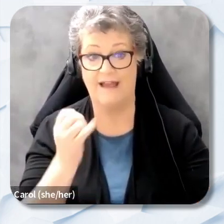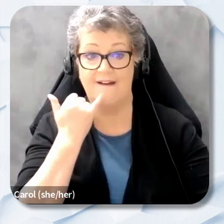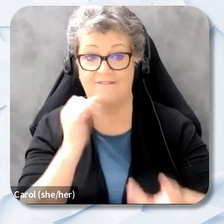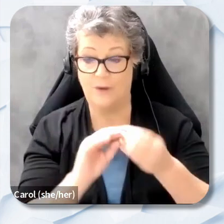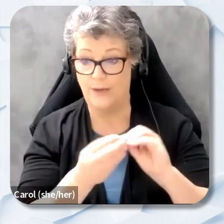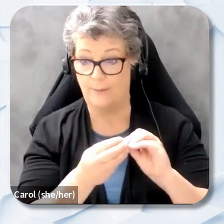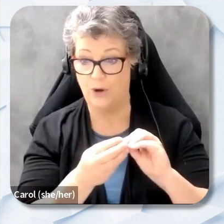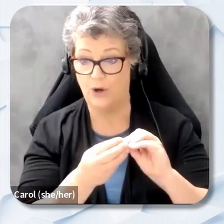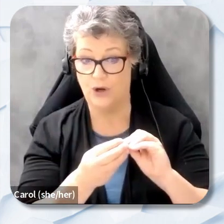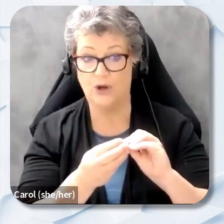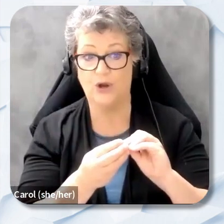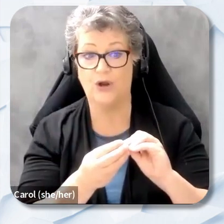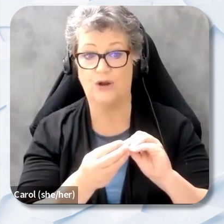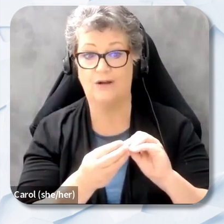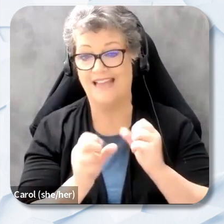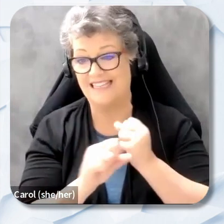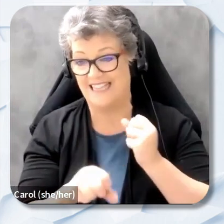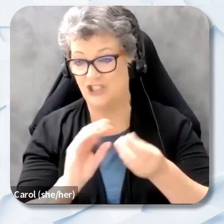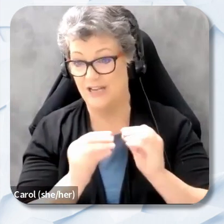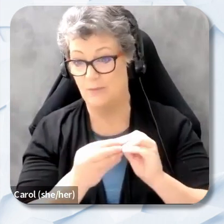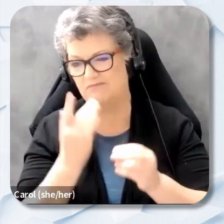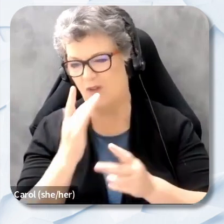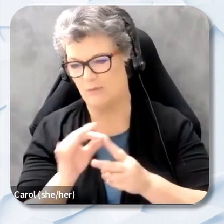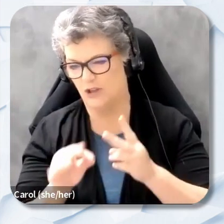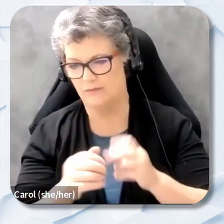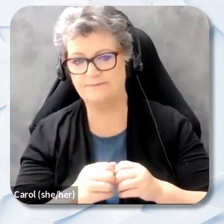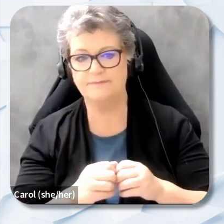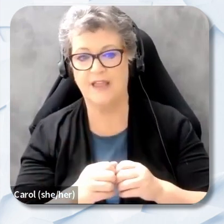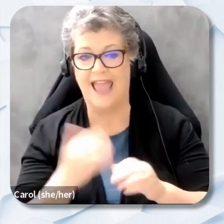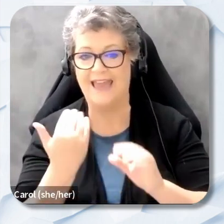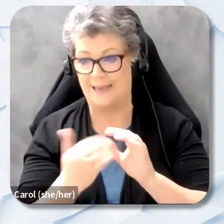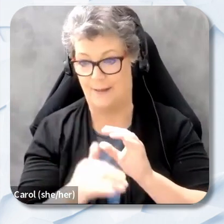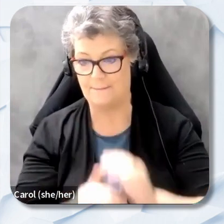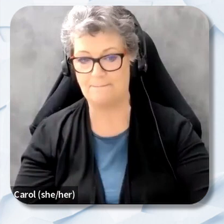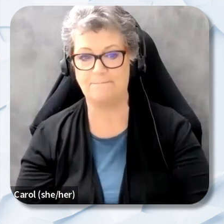number, telephone extension, which is optional, and e-mail.